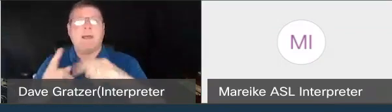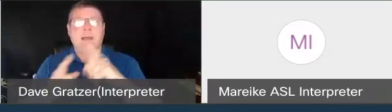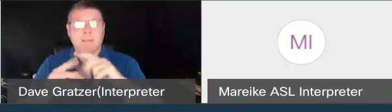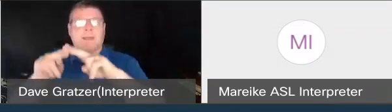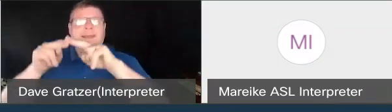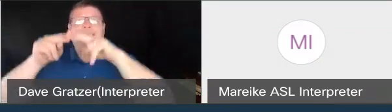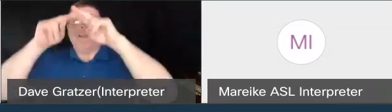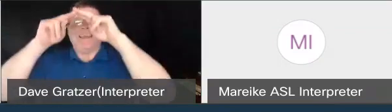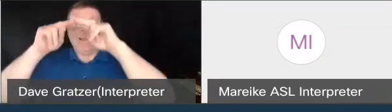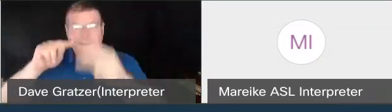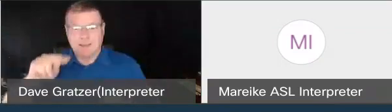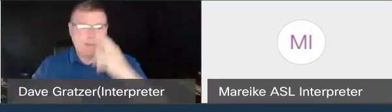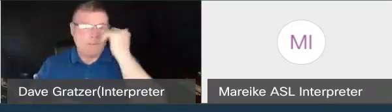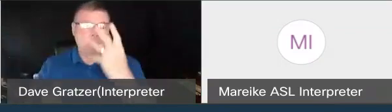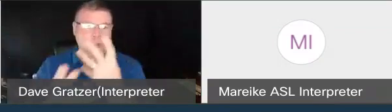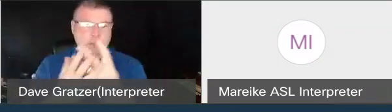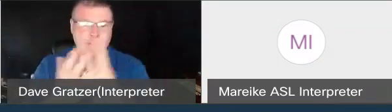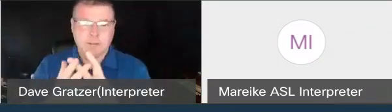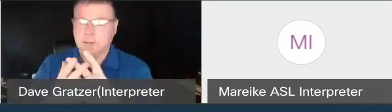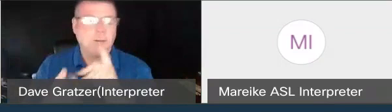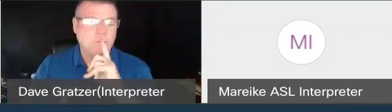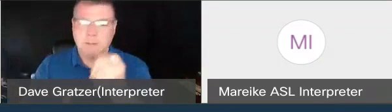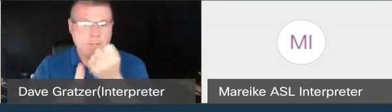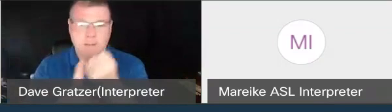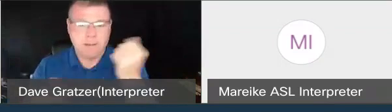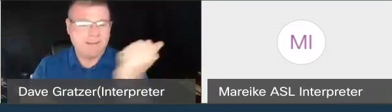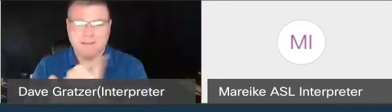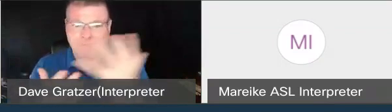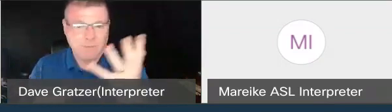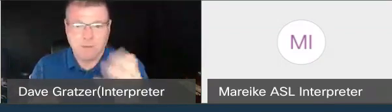because also our jails were really impacted and everything was impacted in the community.